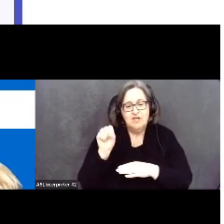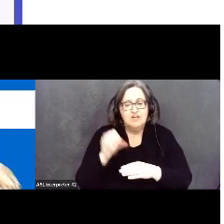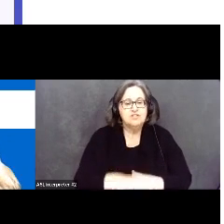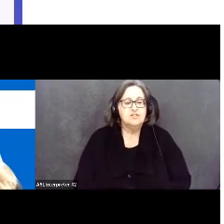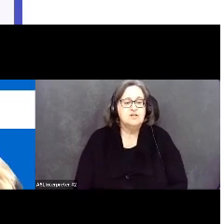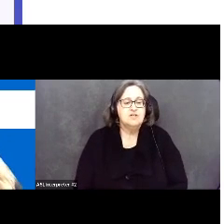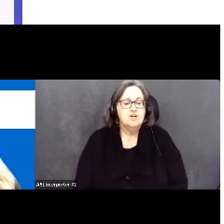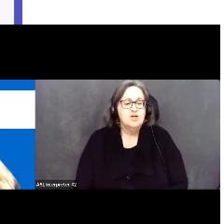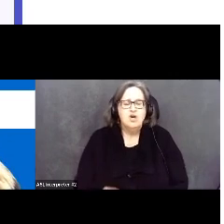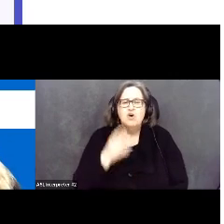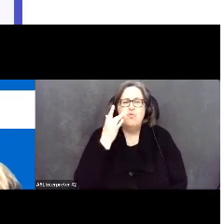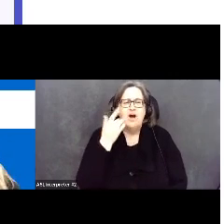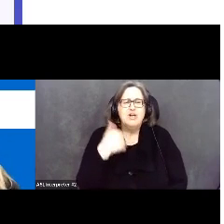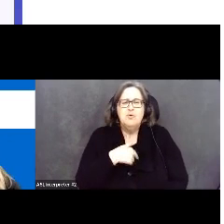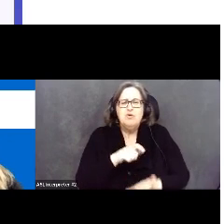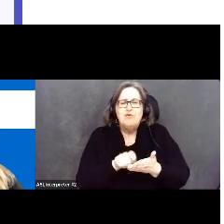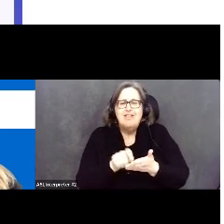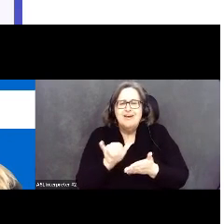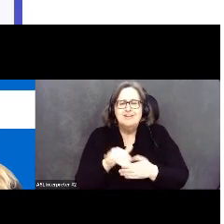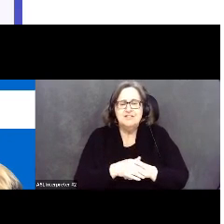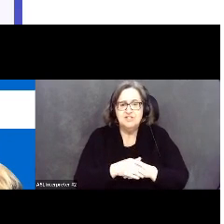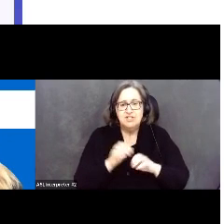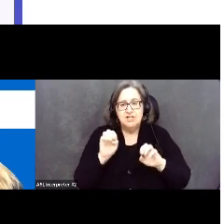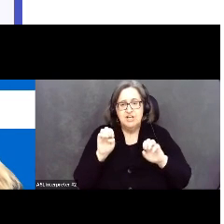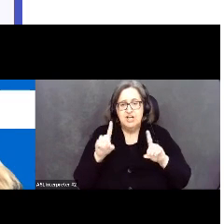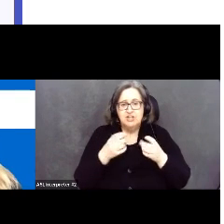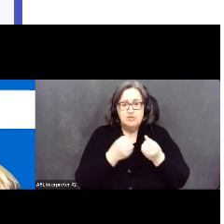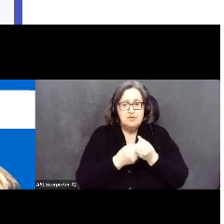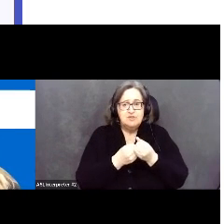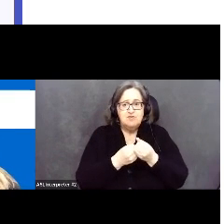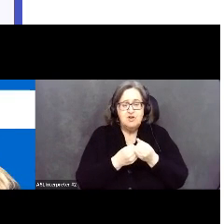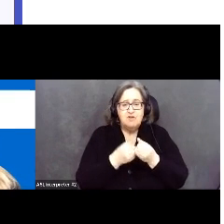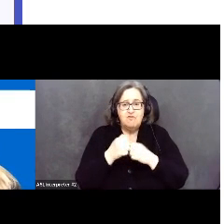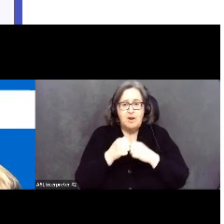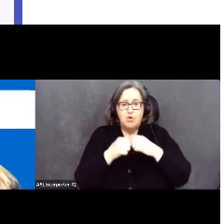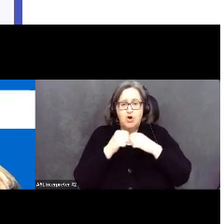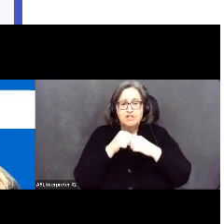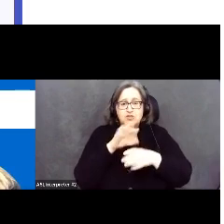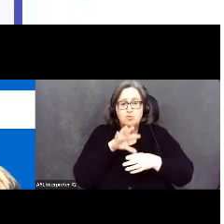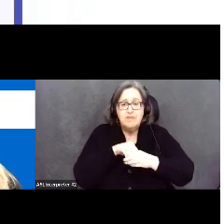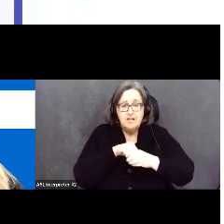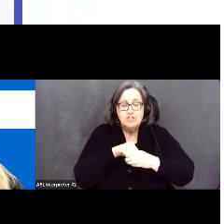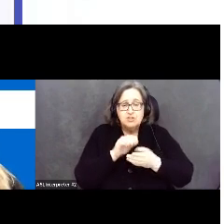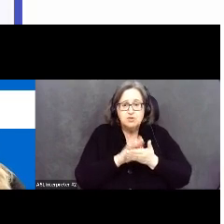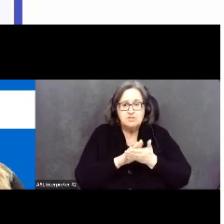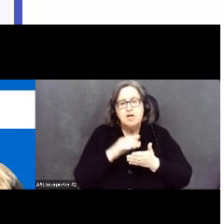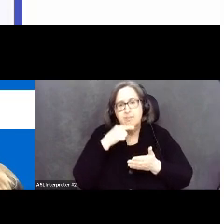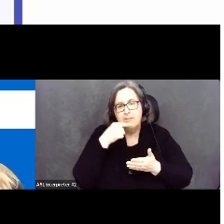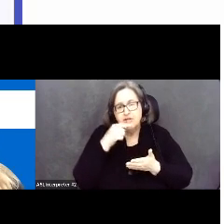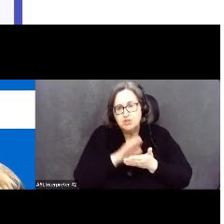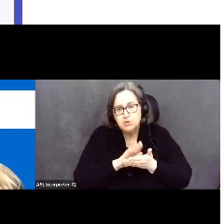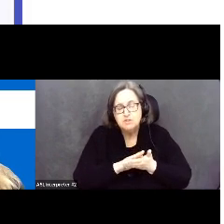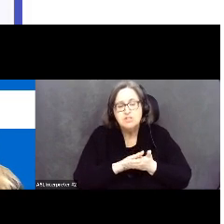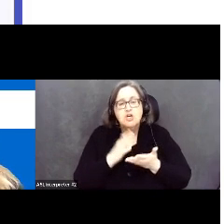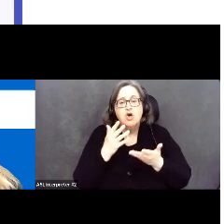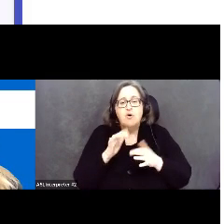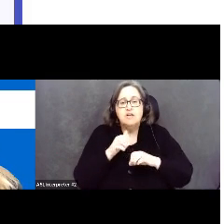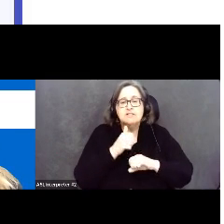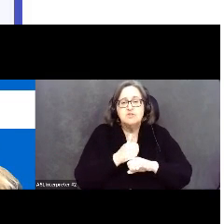Why did we write this? Educational support frame works already exist to aid students with